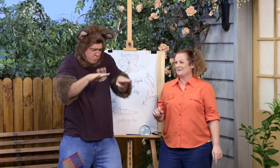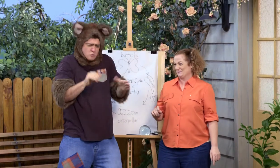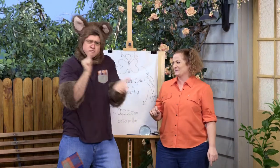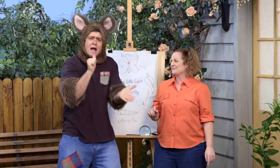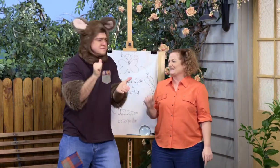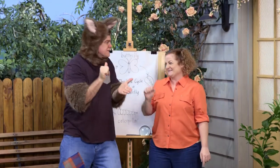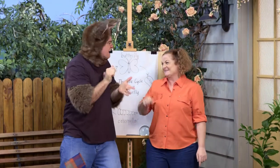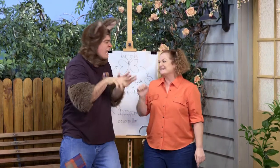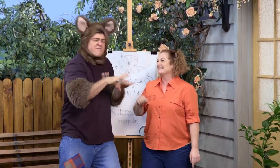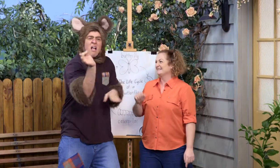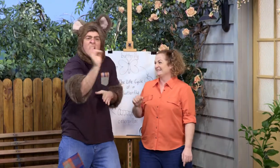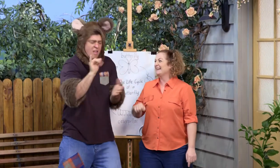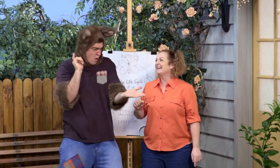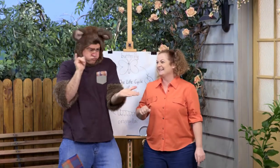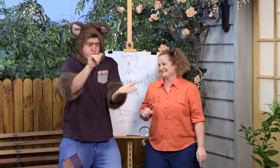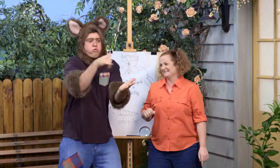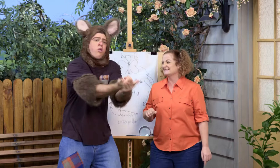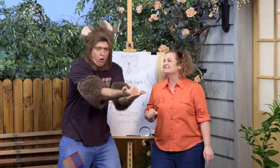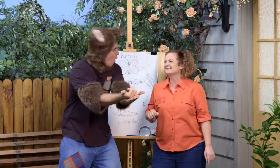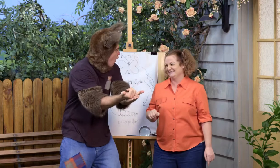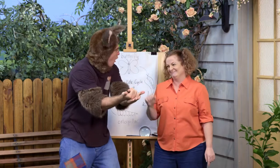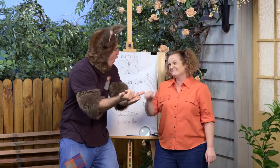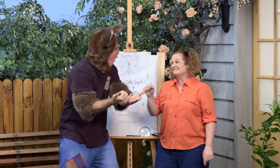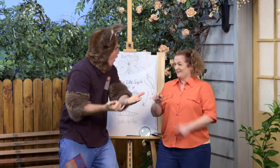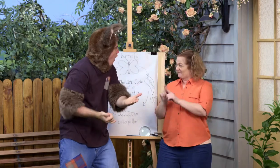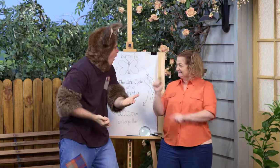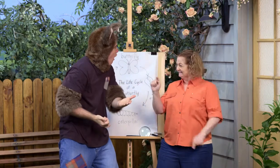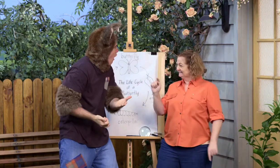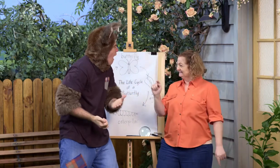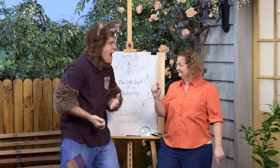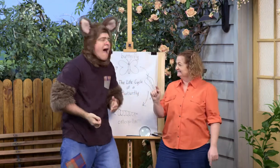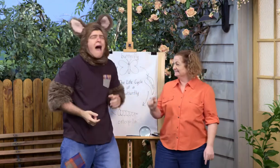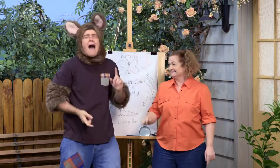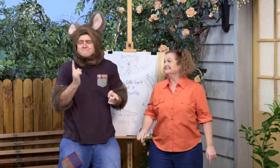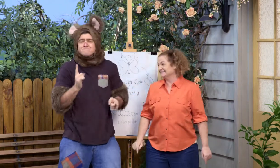and if it wasn't, it would have crashed. That's right, it's just like that.